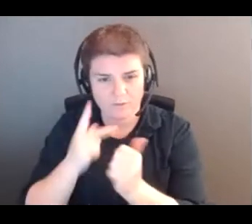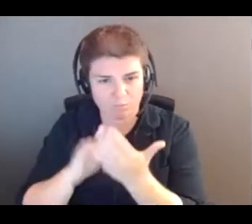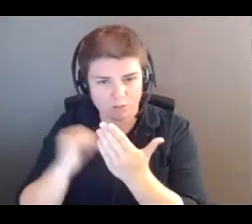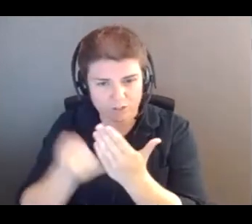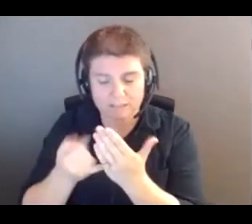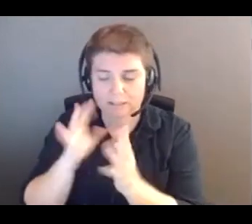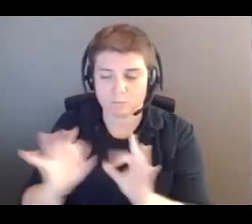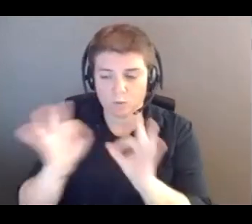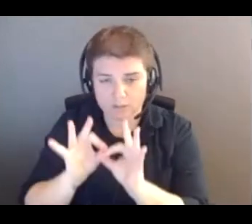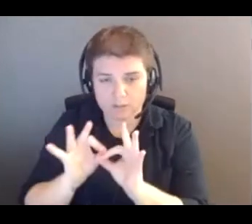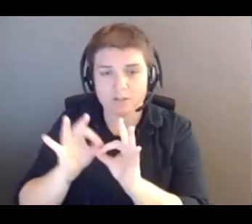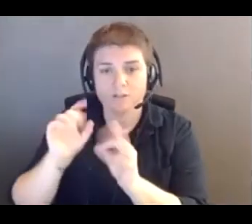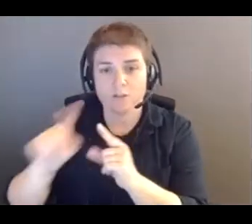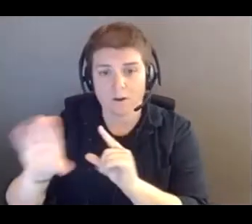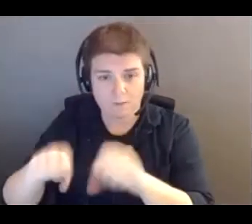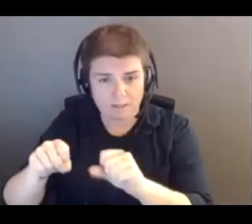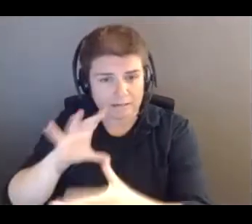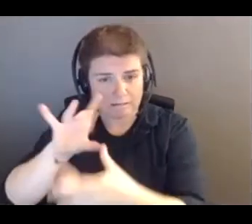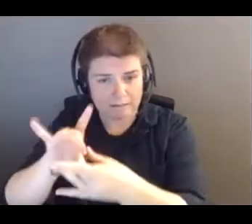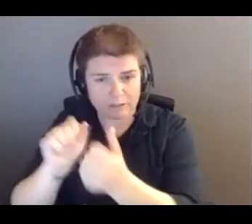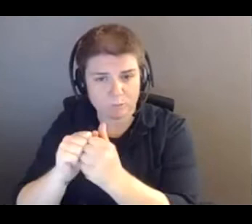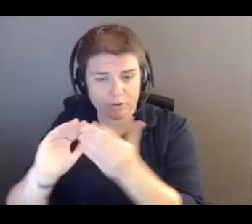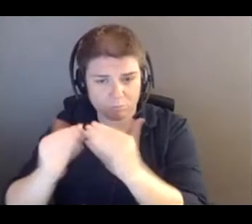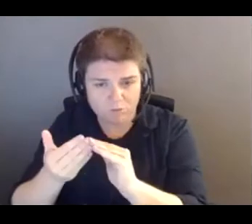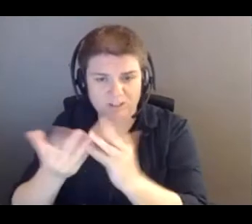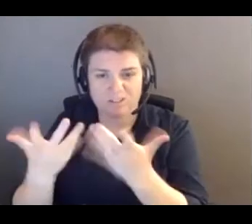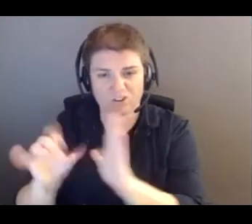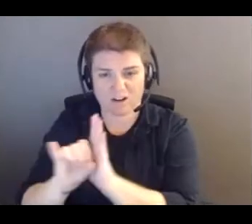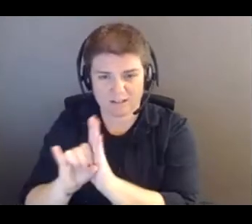to connect with their communities they've identified through this project, or how the